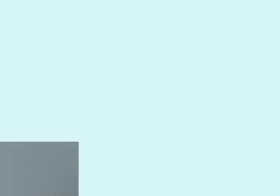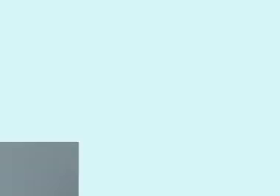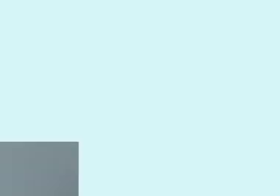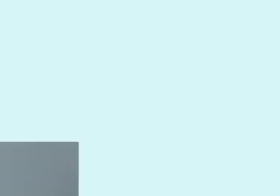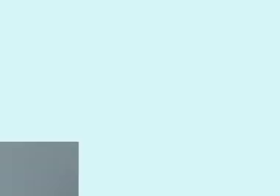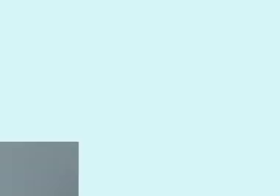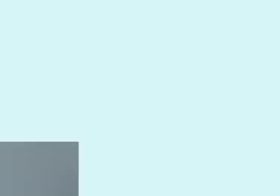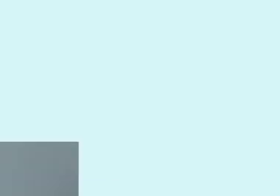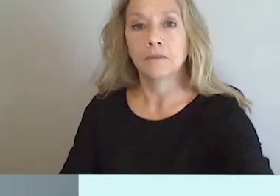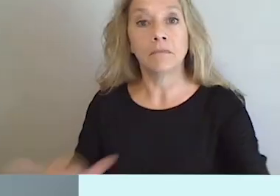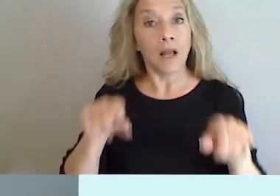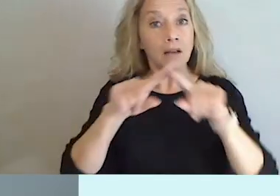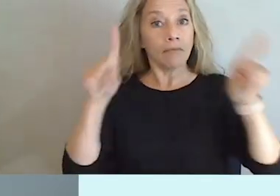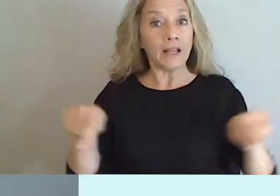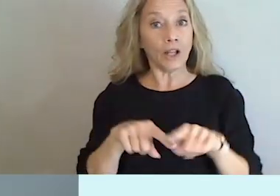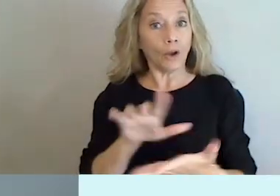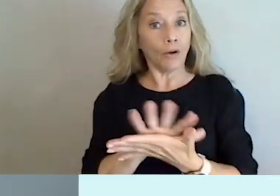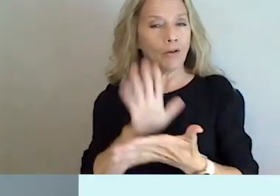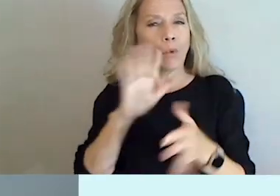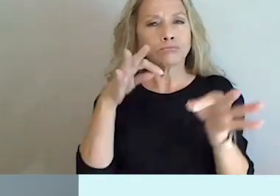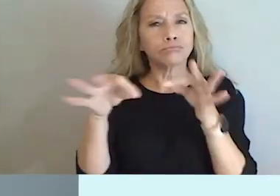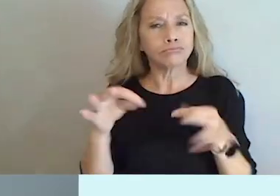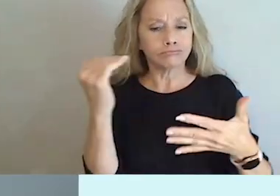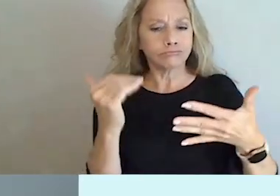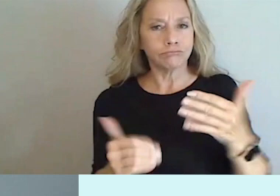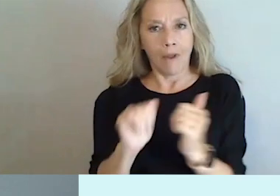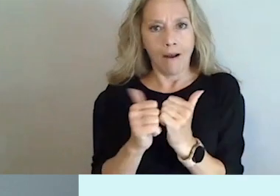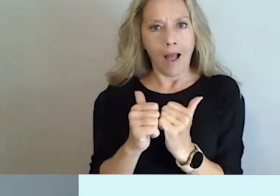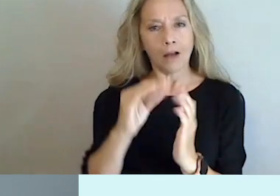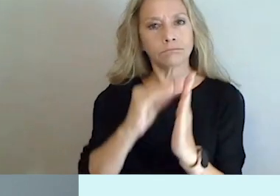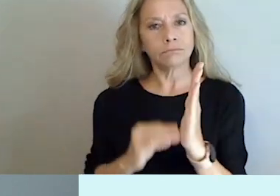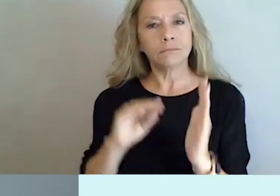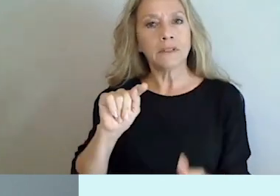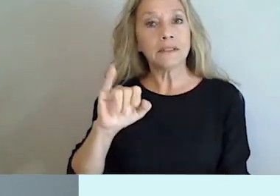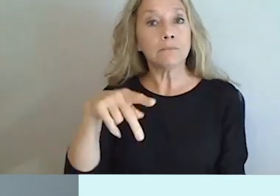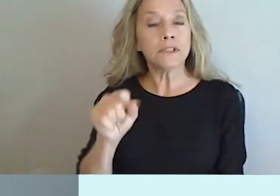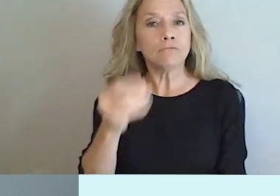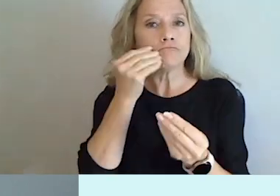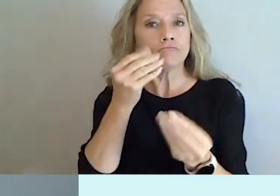we will walk you through some highlights and tips for completing your Paper Renewal Packet.